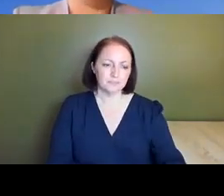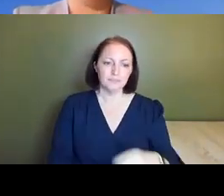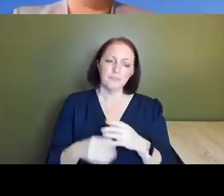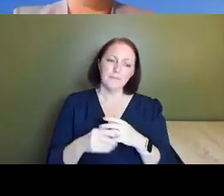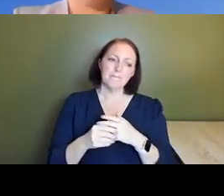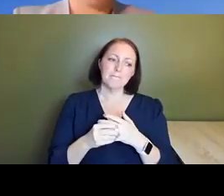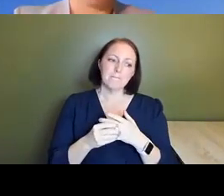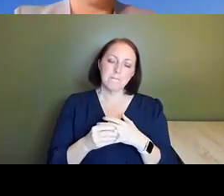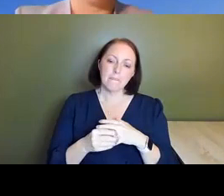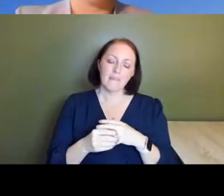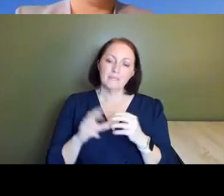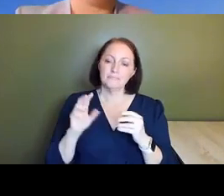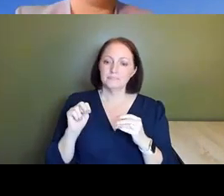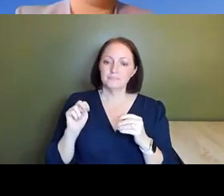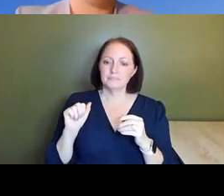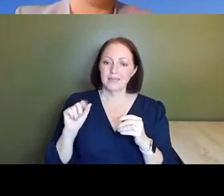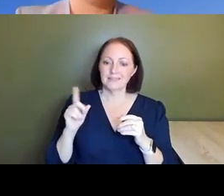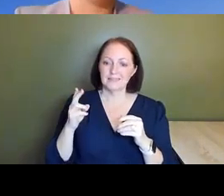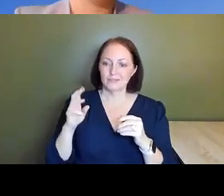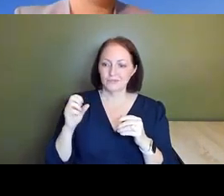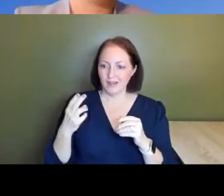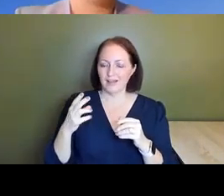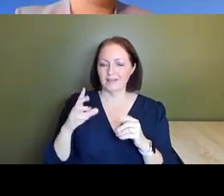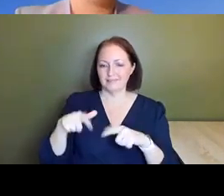so Nadirah I’ll hand off to you. Nadirah Jones: Thank you and good afternoon